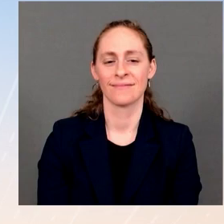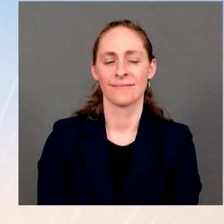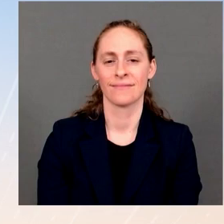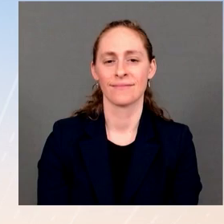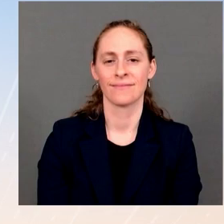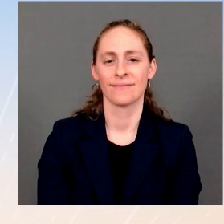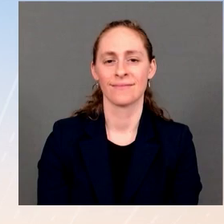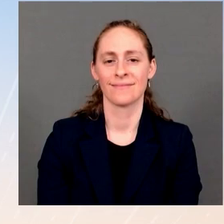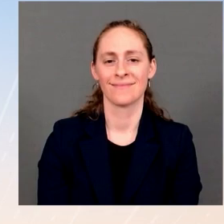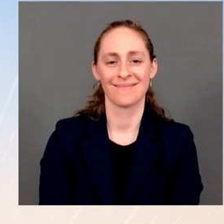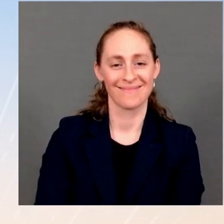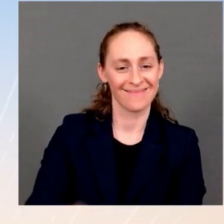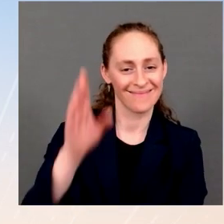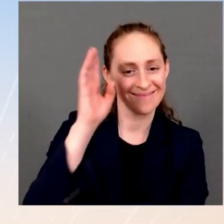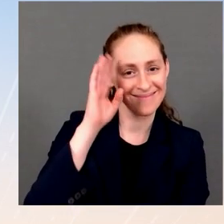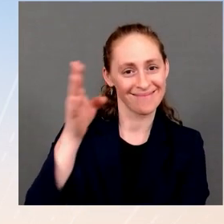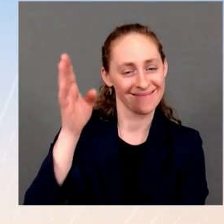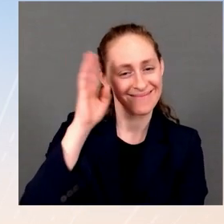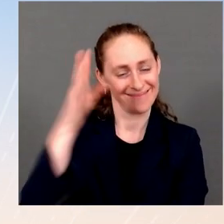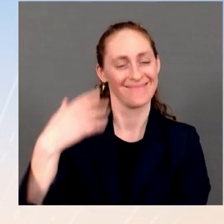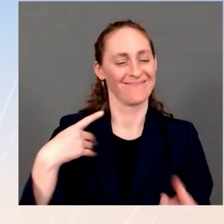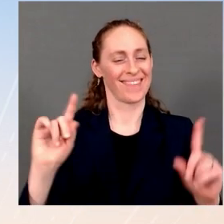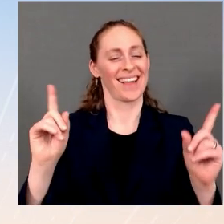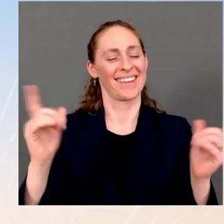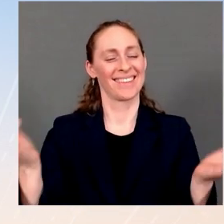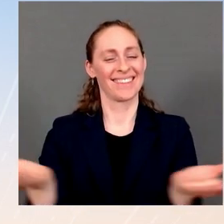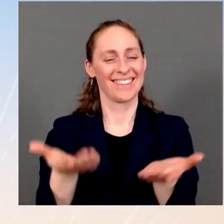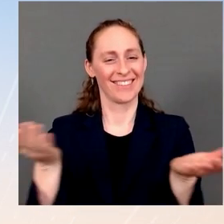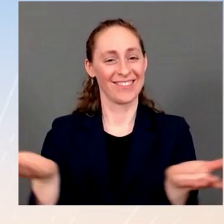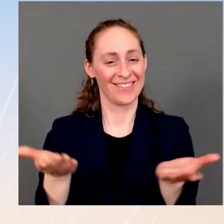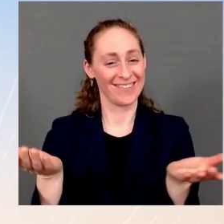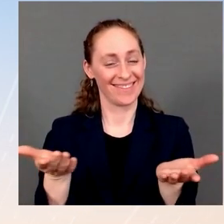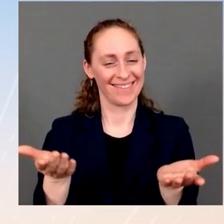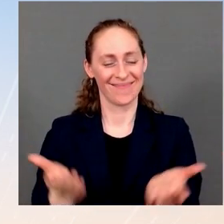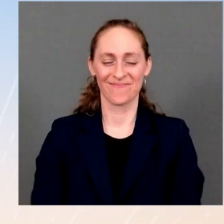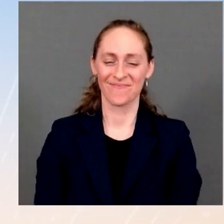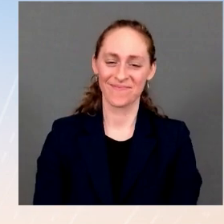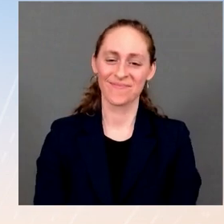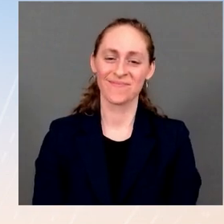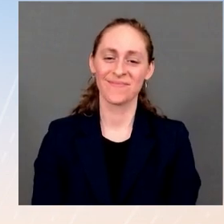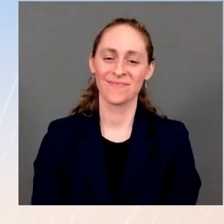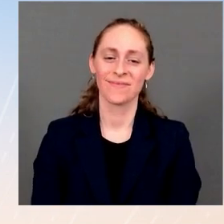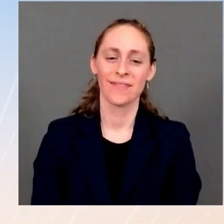Ms. Jean-Pierre: Hello. The Press: Heads up. Ms. Jean-Pierre: Heads up, indeed.